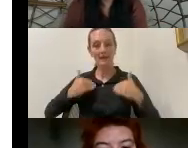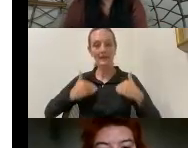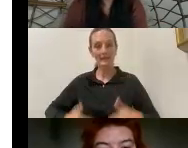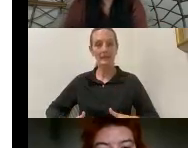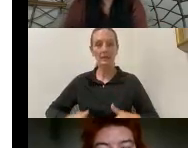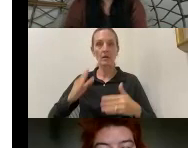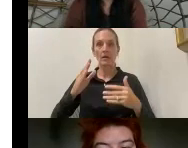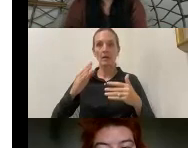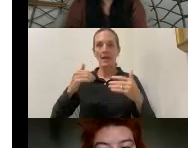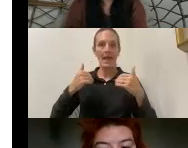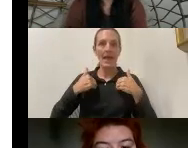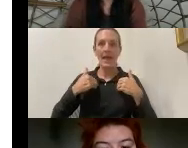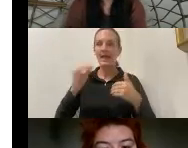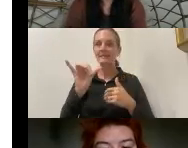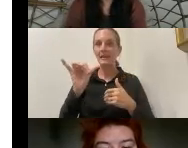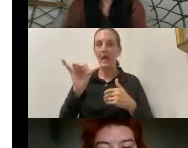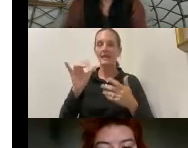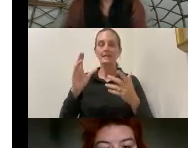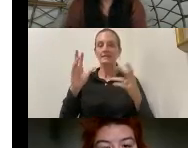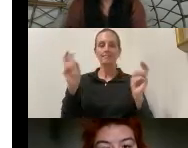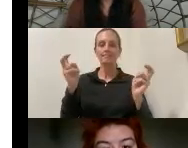into a fight or flight mode.